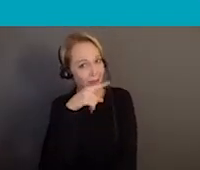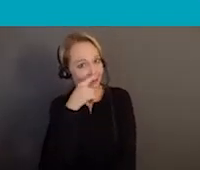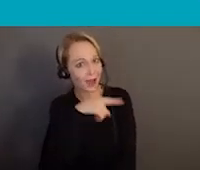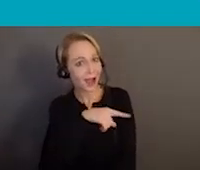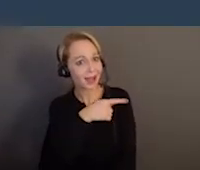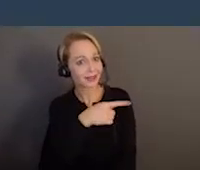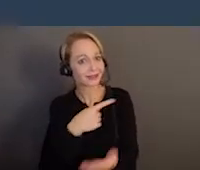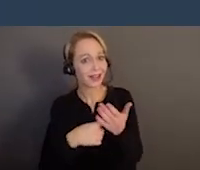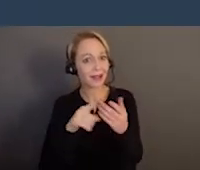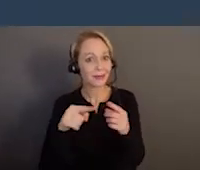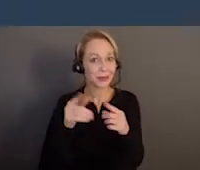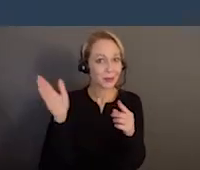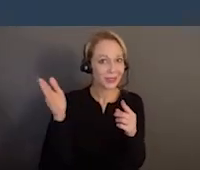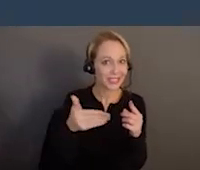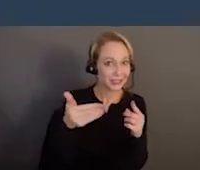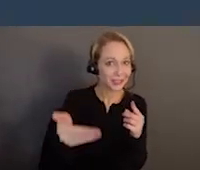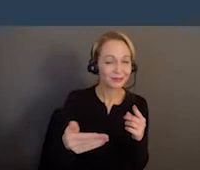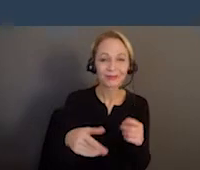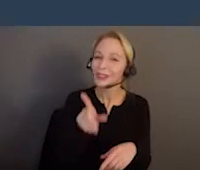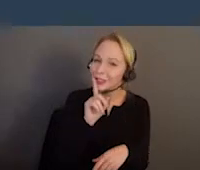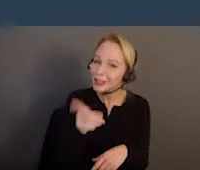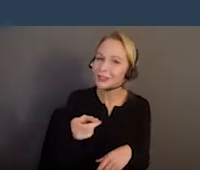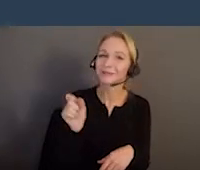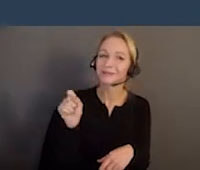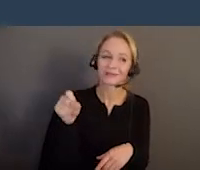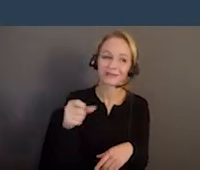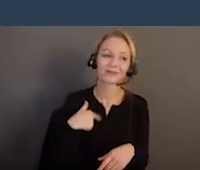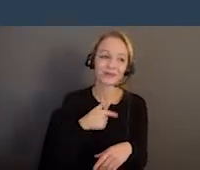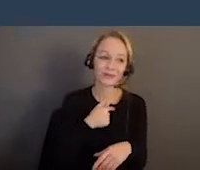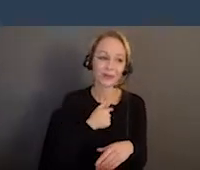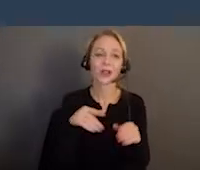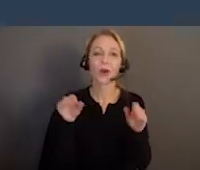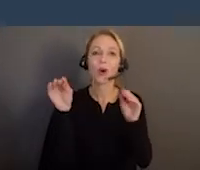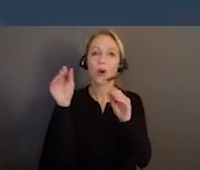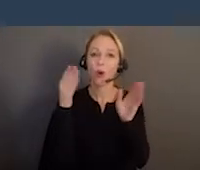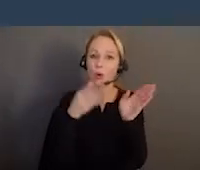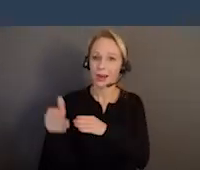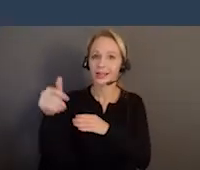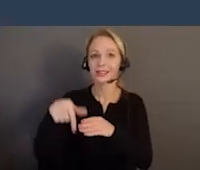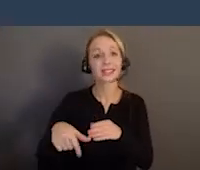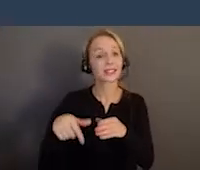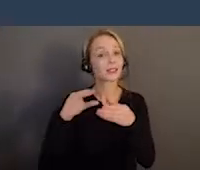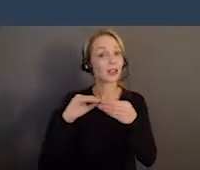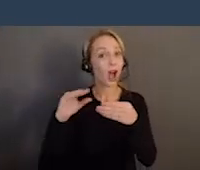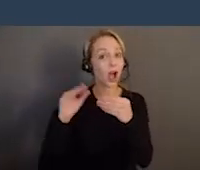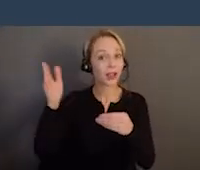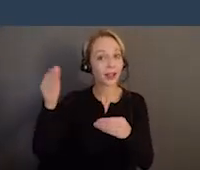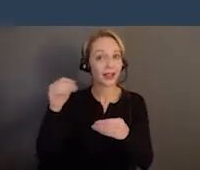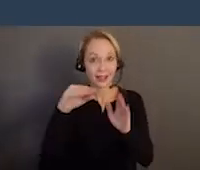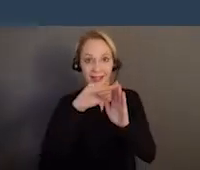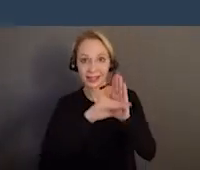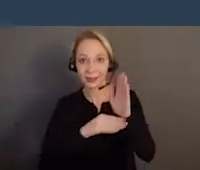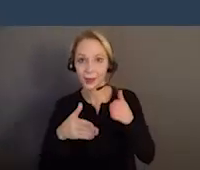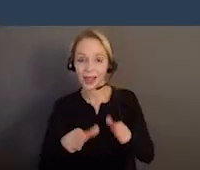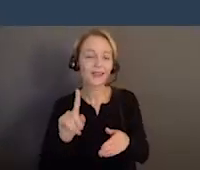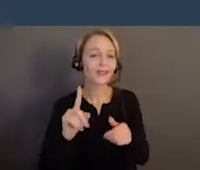OLIA, WOULD YOU MIND WITH YOUR PRESENTATION. SURE, WE HAVE ORGANIZED IN THE FOLLOWING WAY. FIRST A FEW WORDS ABOUT US AS A TEAM.